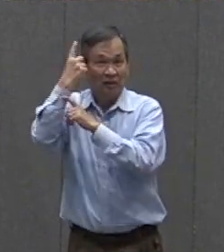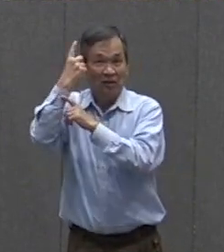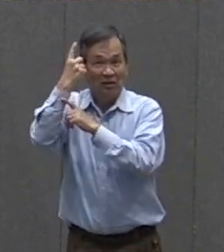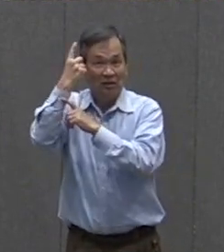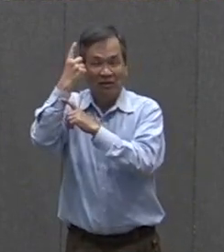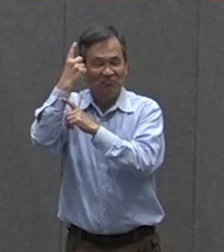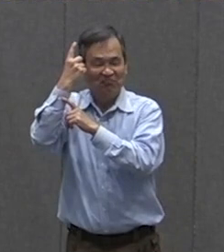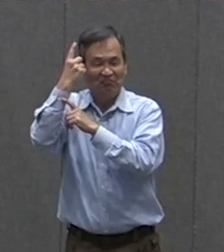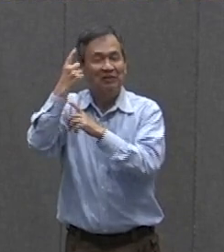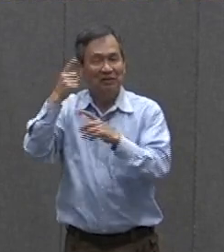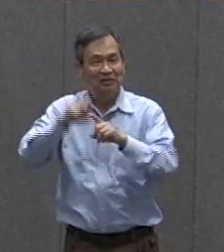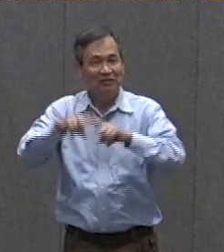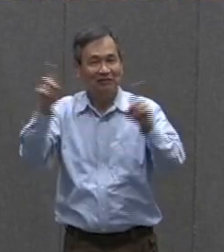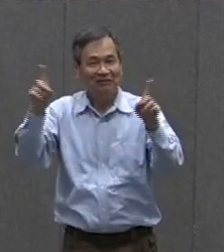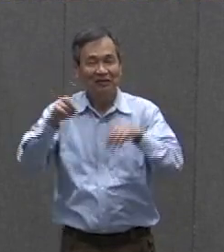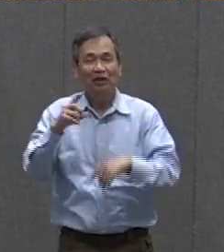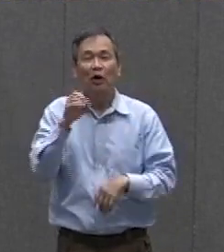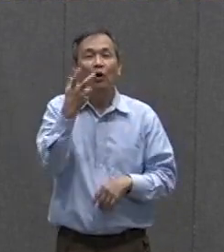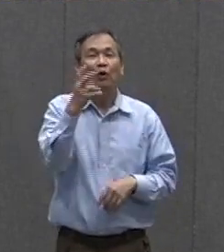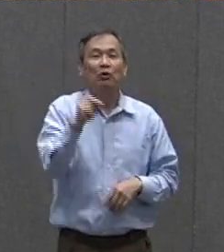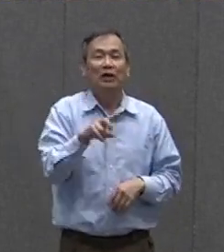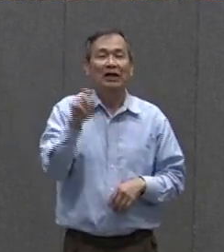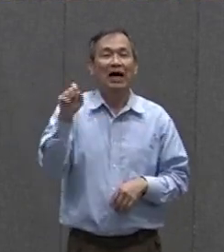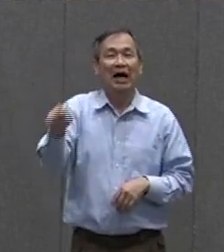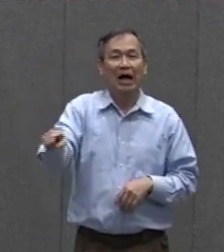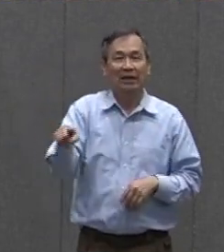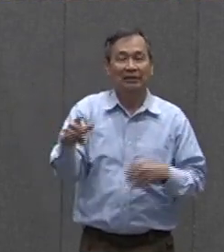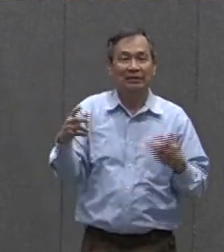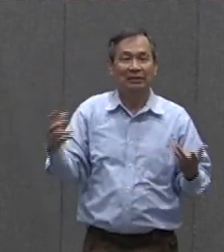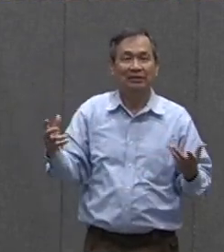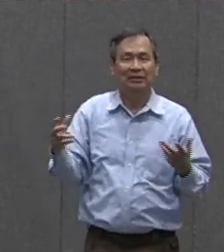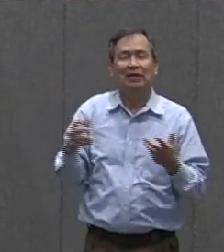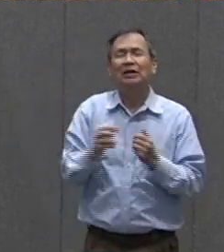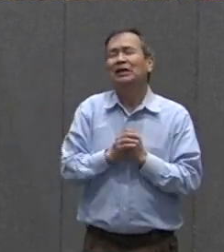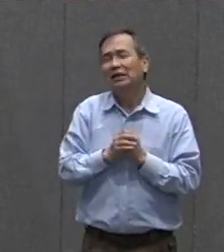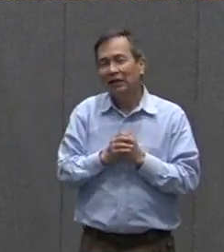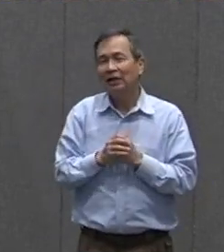So when you ask that question, if you prompt them too much,